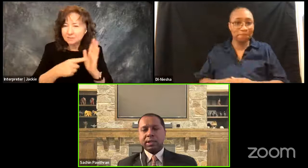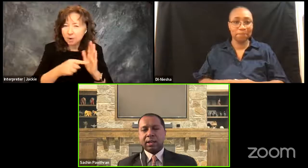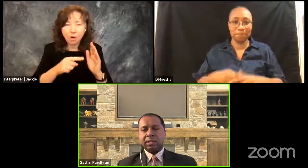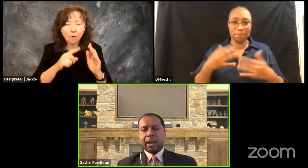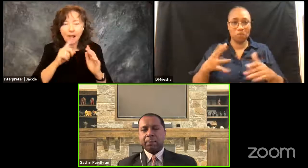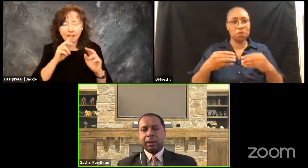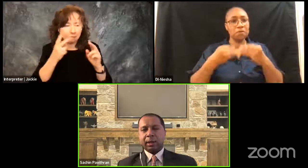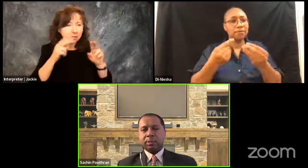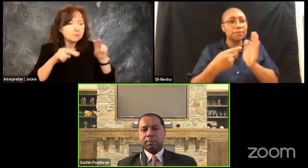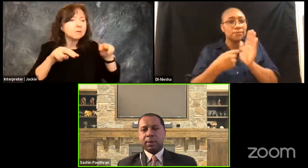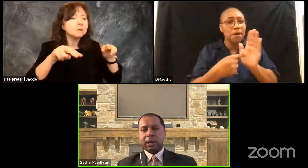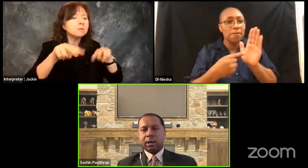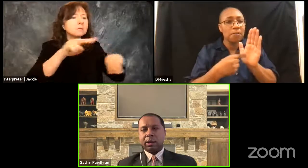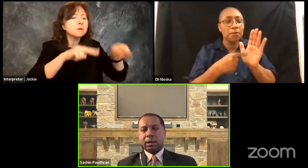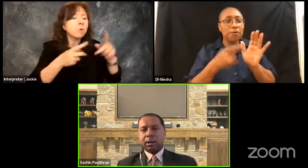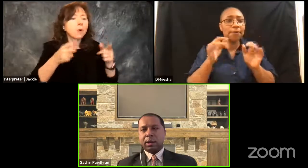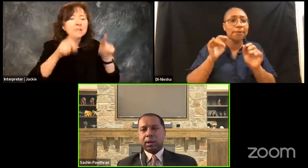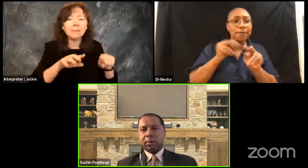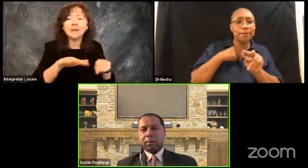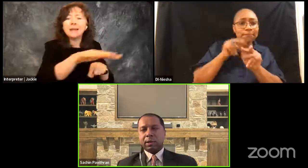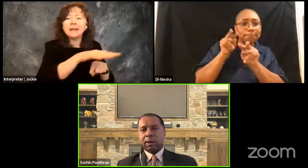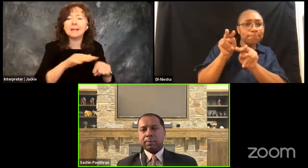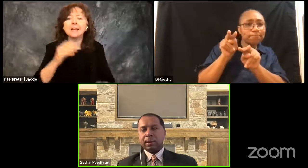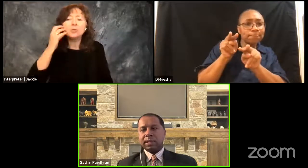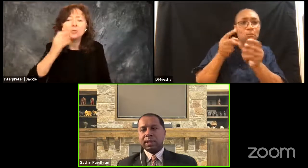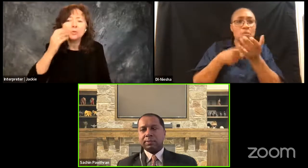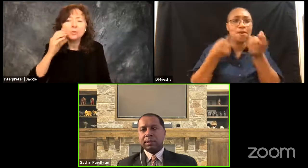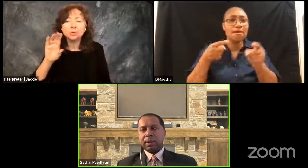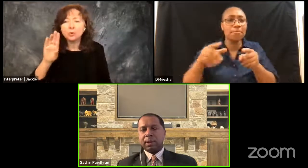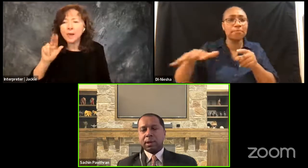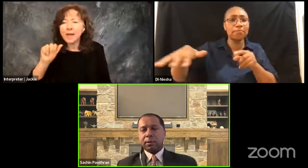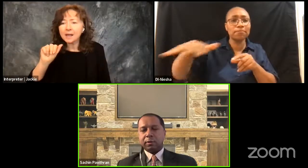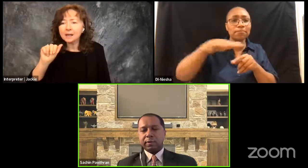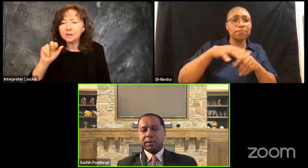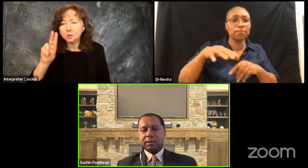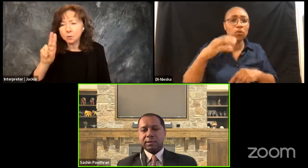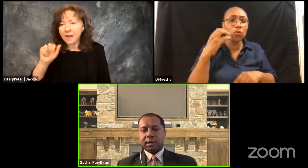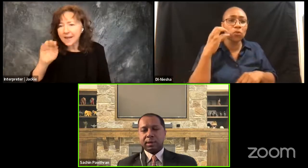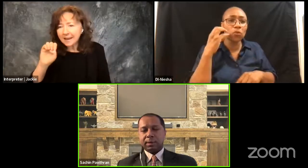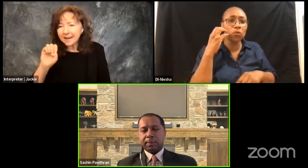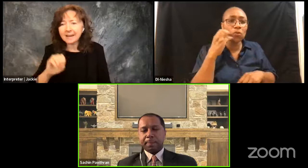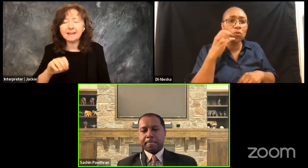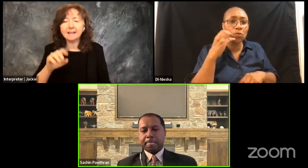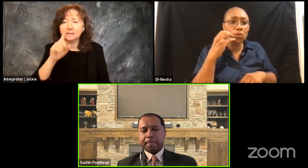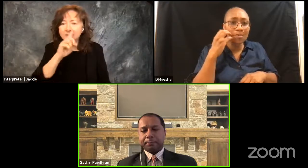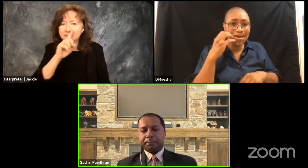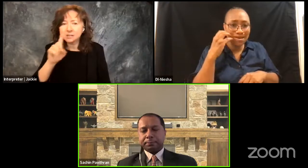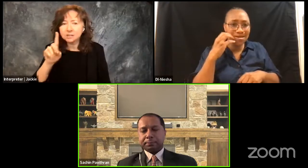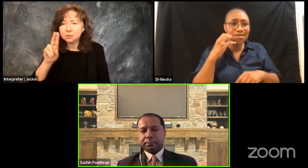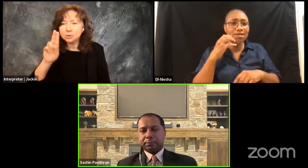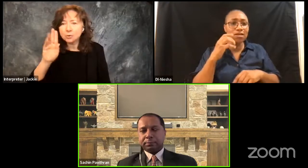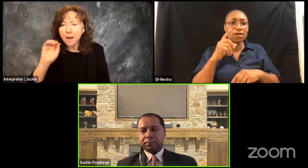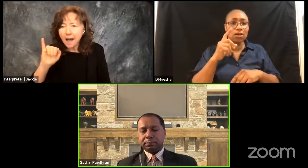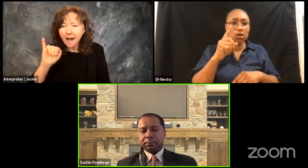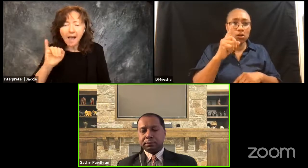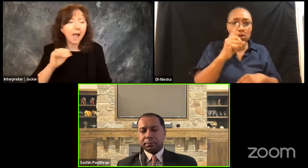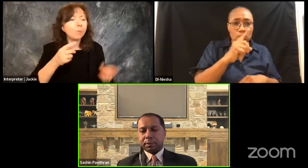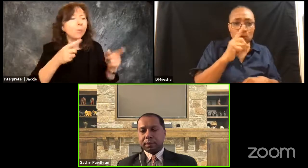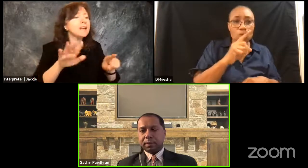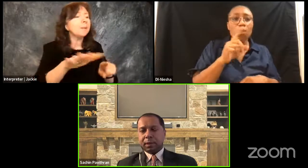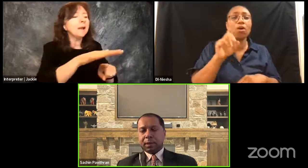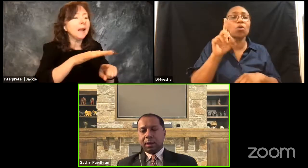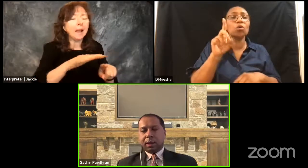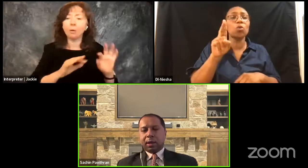that is happening in Dubai, when it comes to accessibility and universal design.